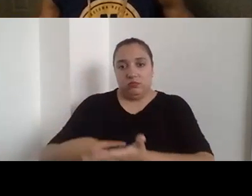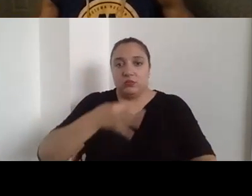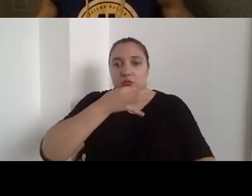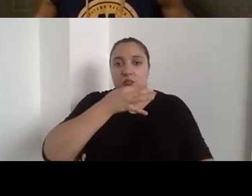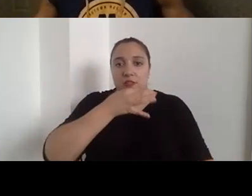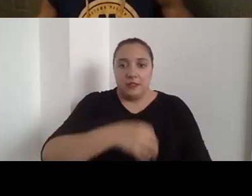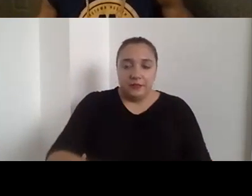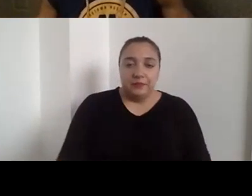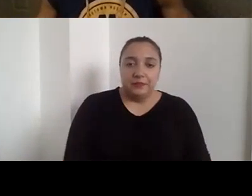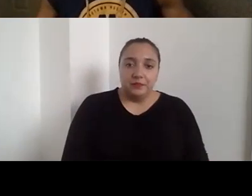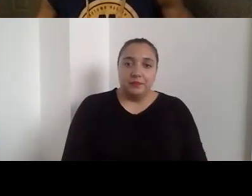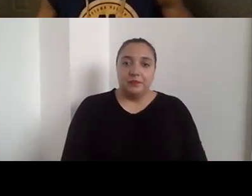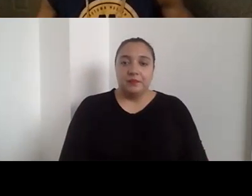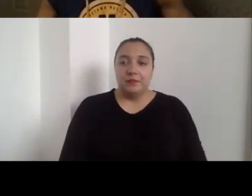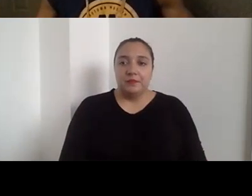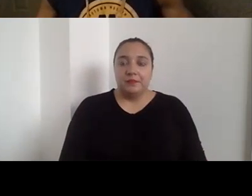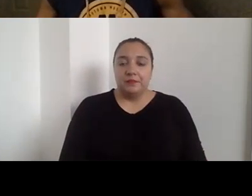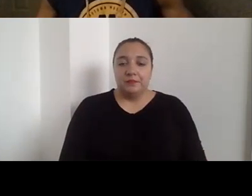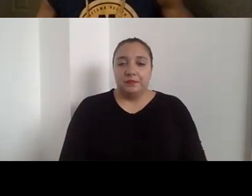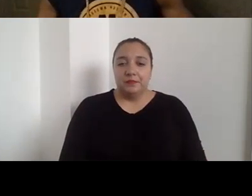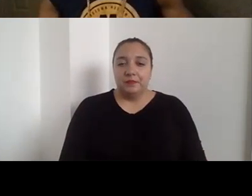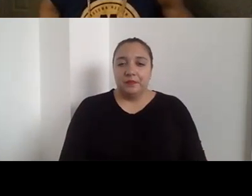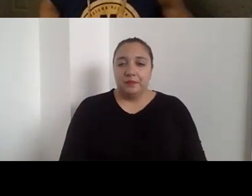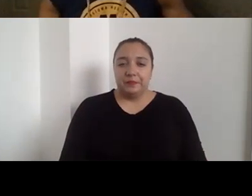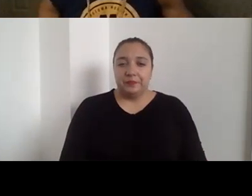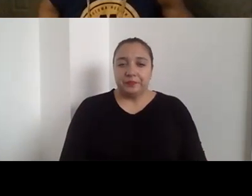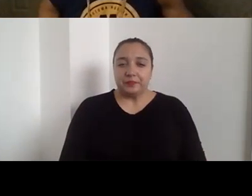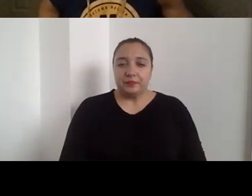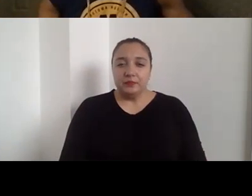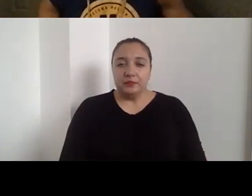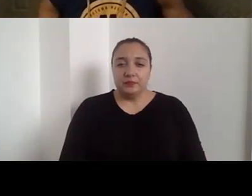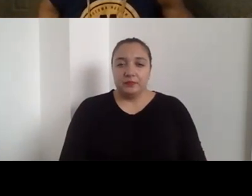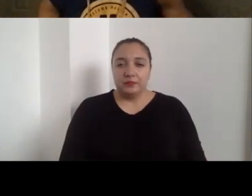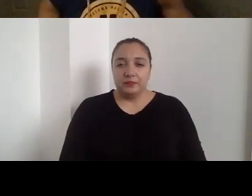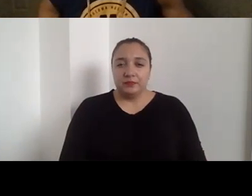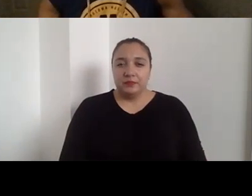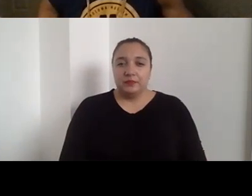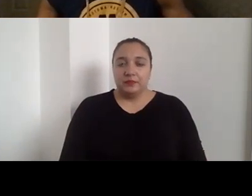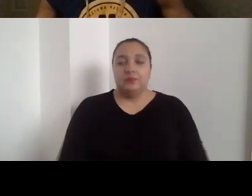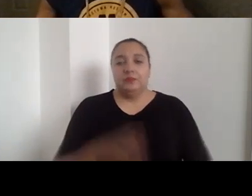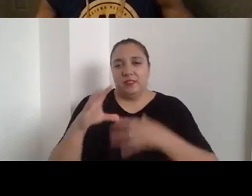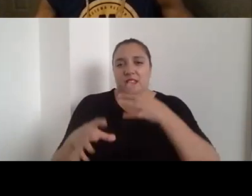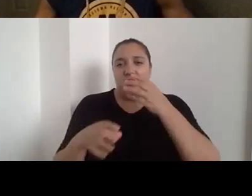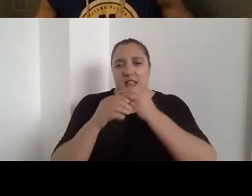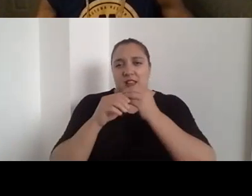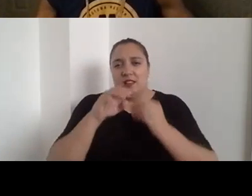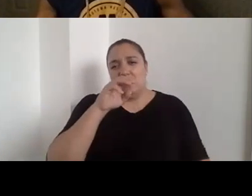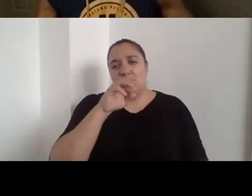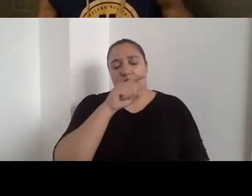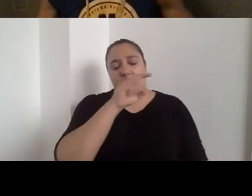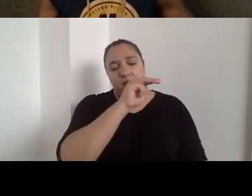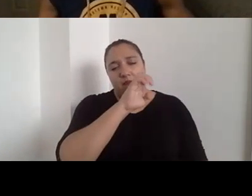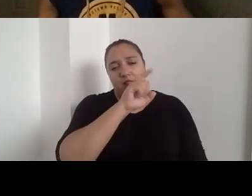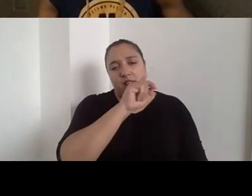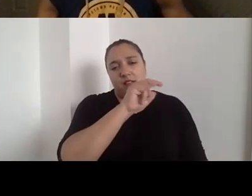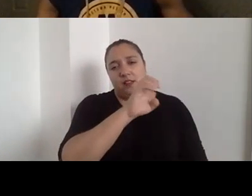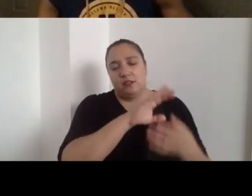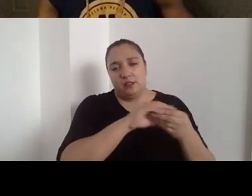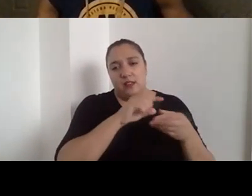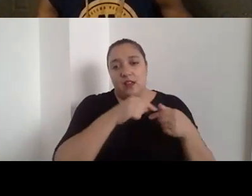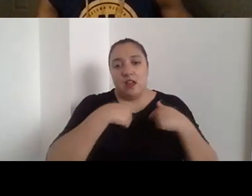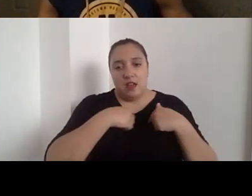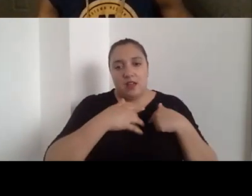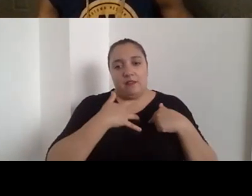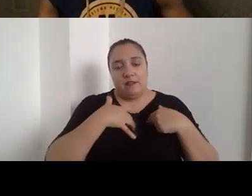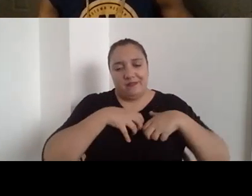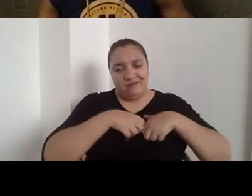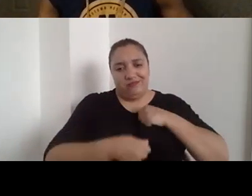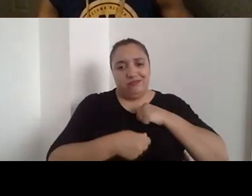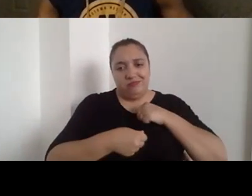Echoing what Melanie was saying, I have been grieving a lot, yeah, like honestly